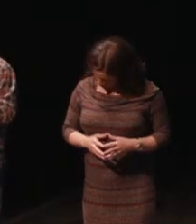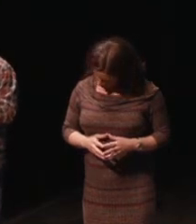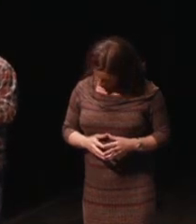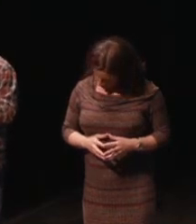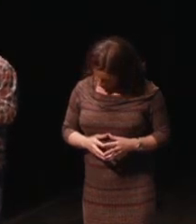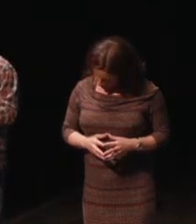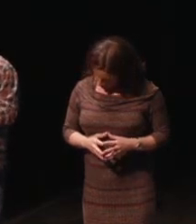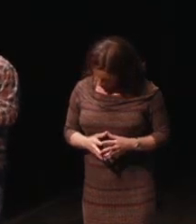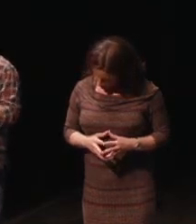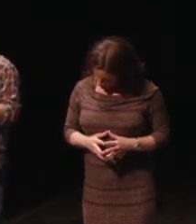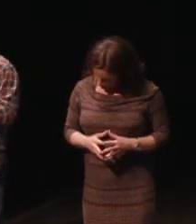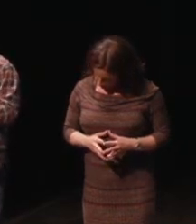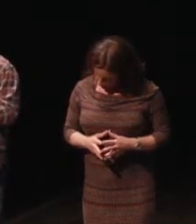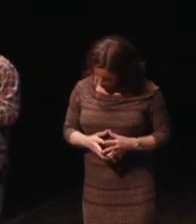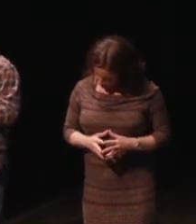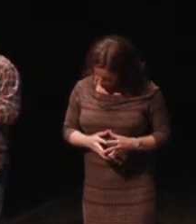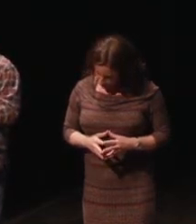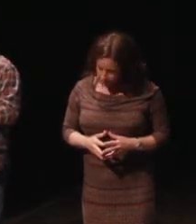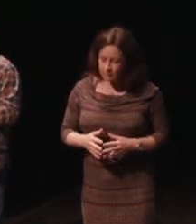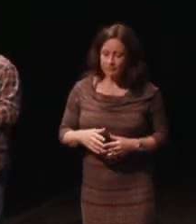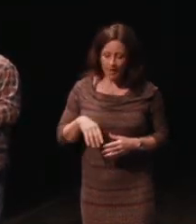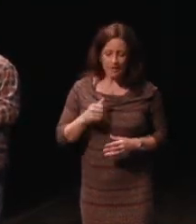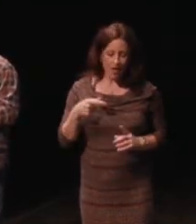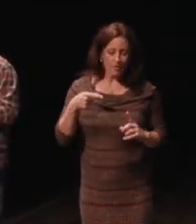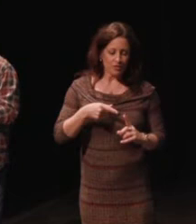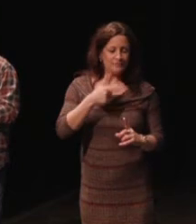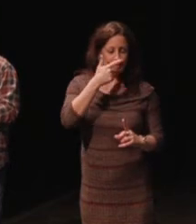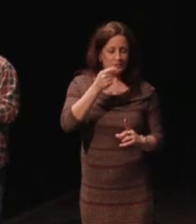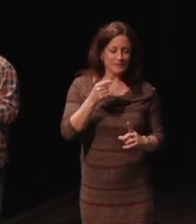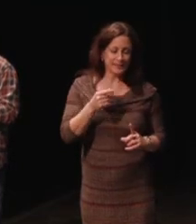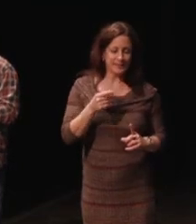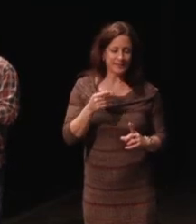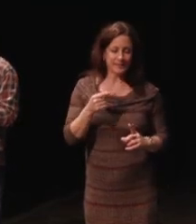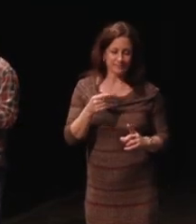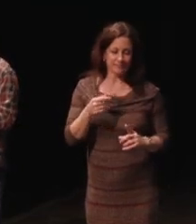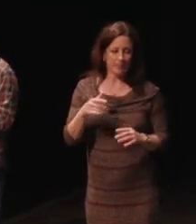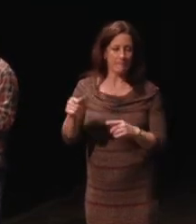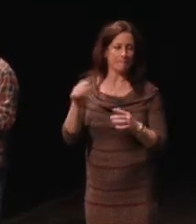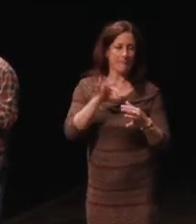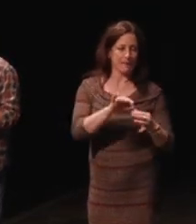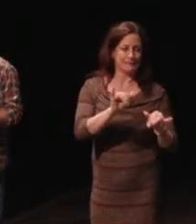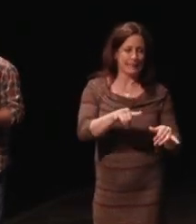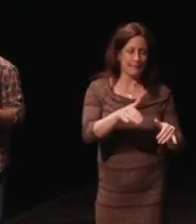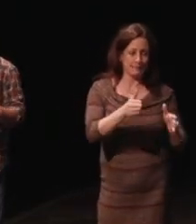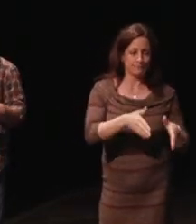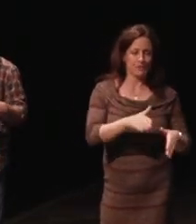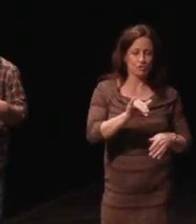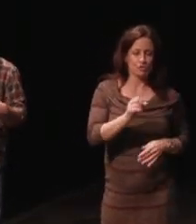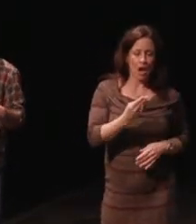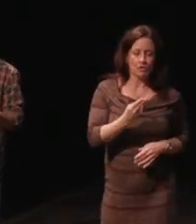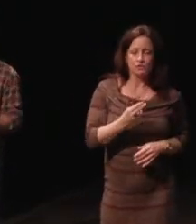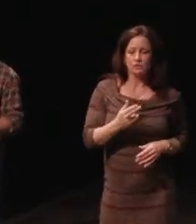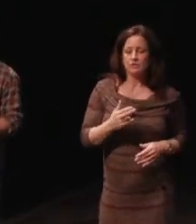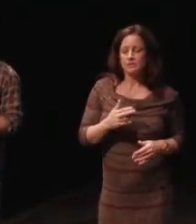brought home by our interactions with Josh. It was going through, actually, making up a list of things to